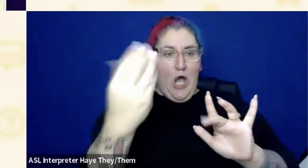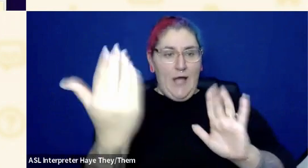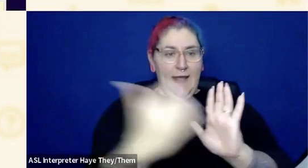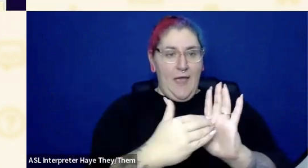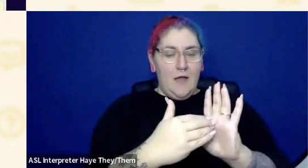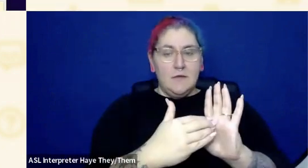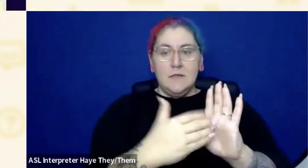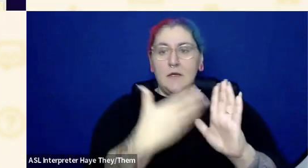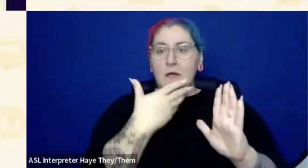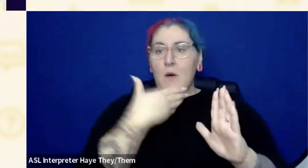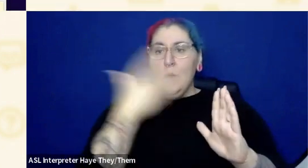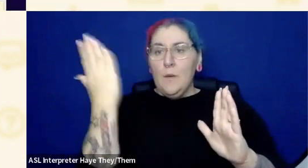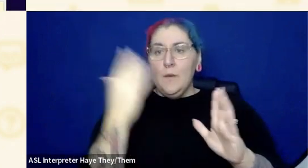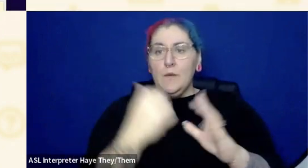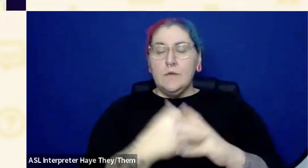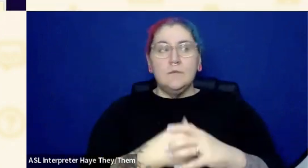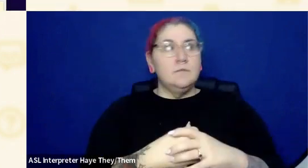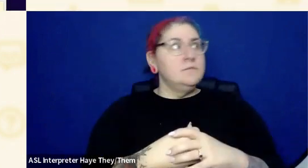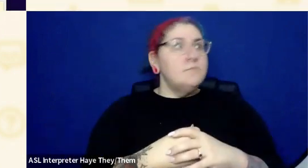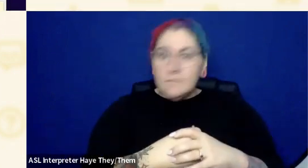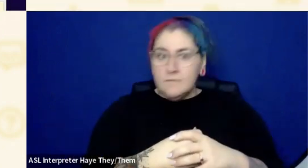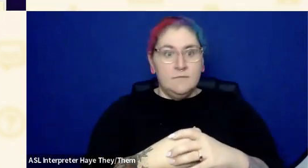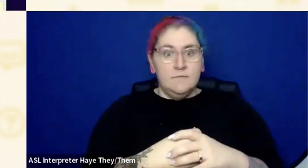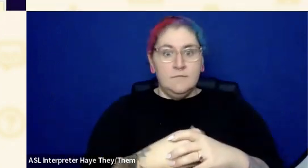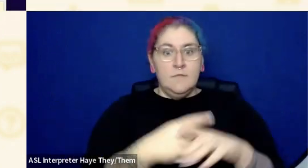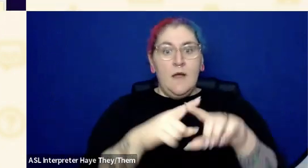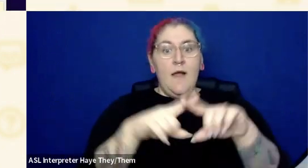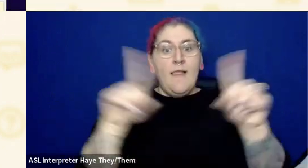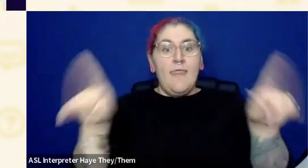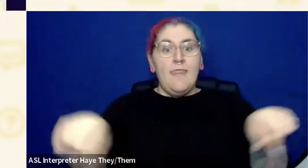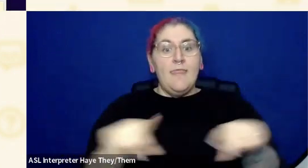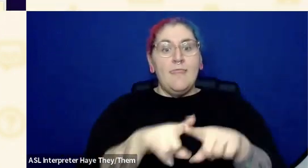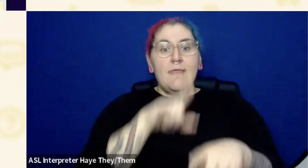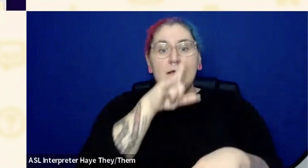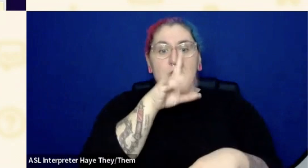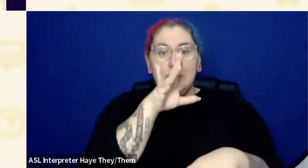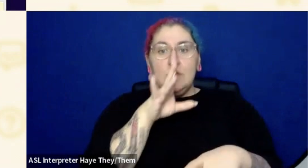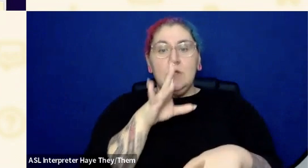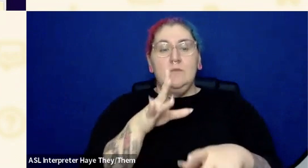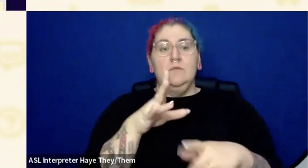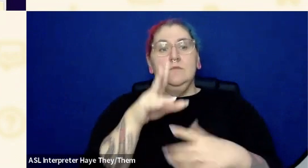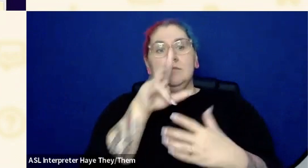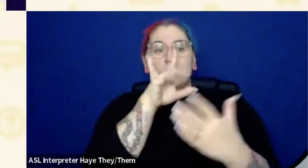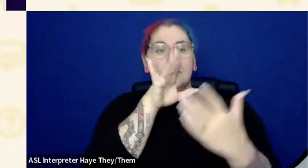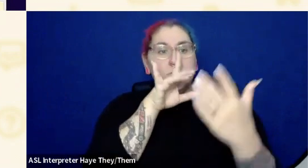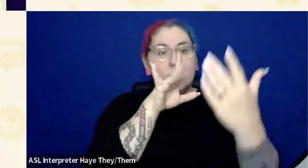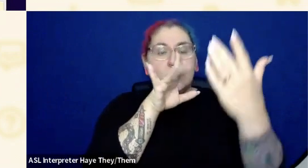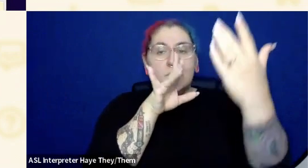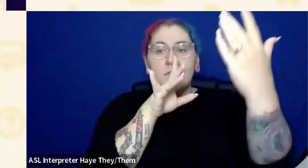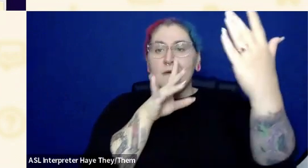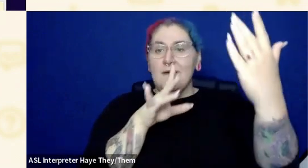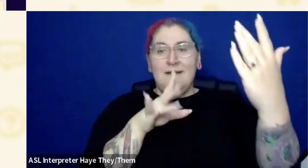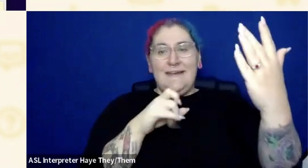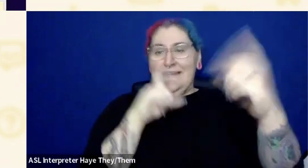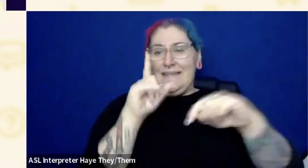The screen reader voice over is used together with Safari, and therefore this screen reader users also cannot use this option.